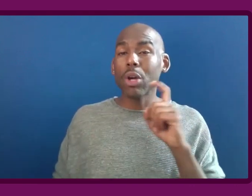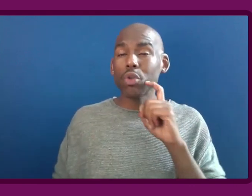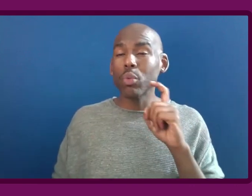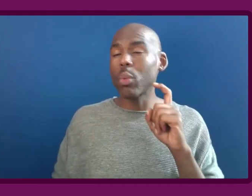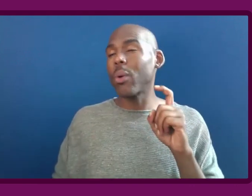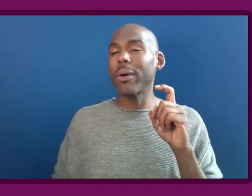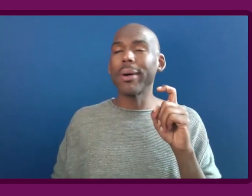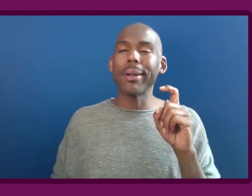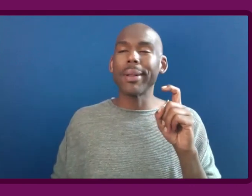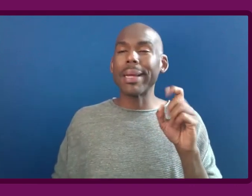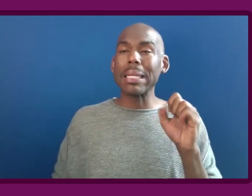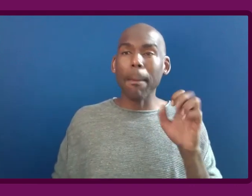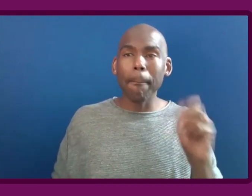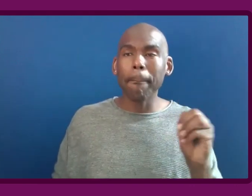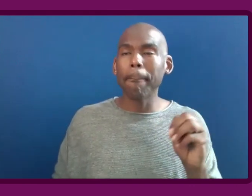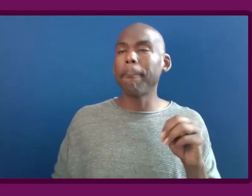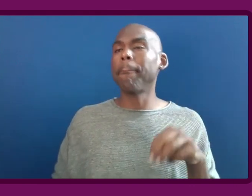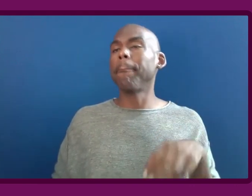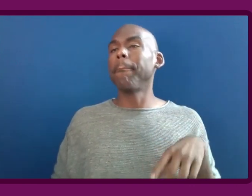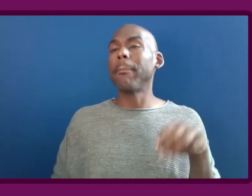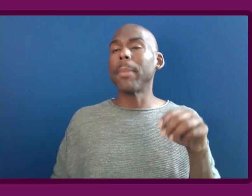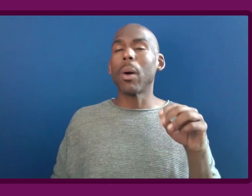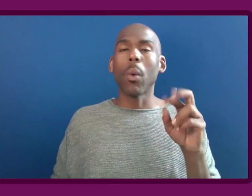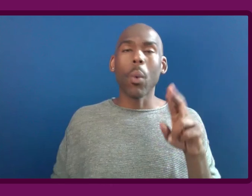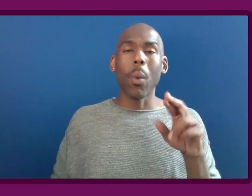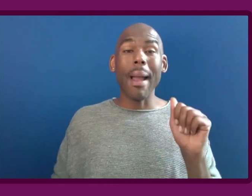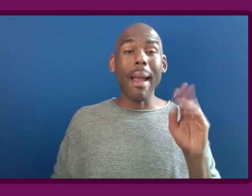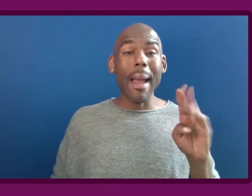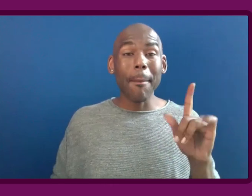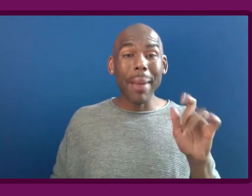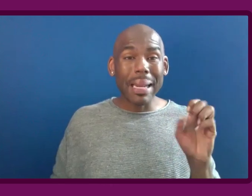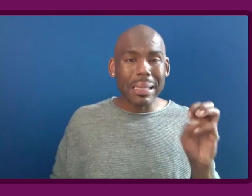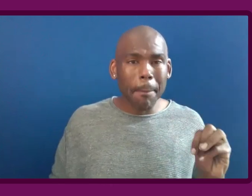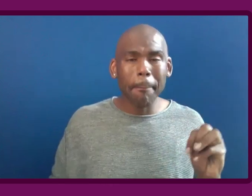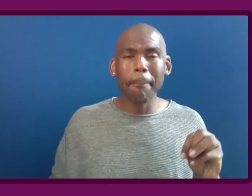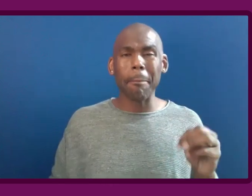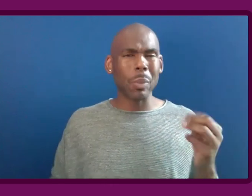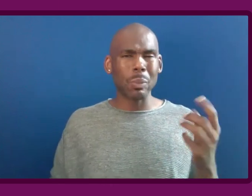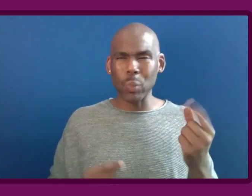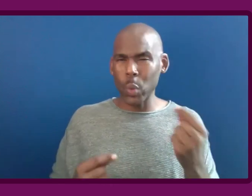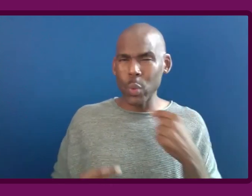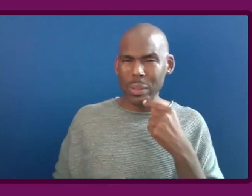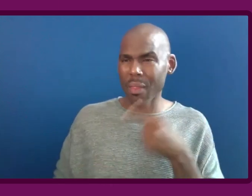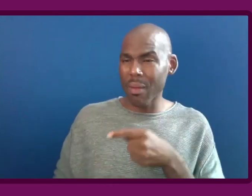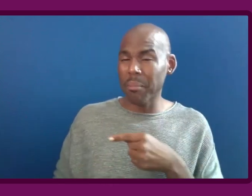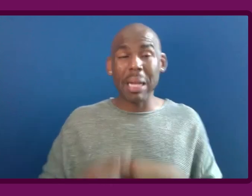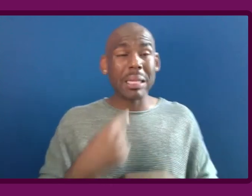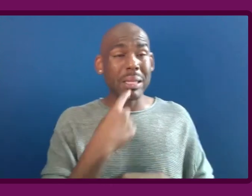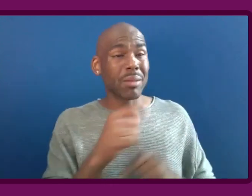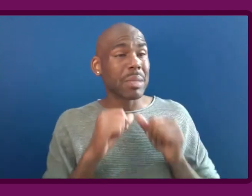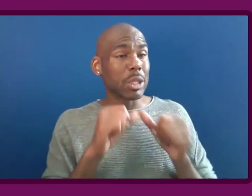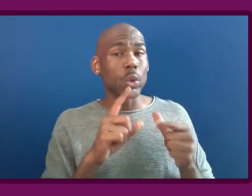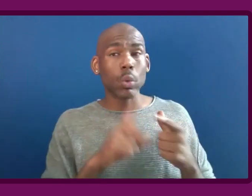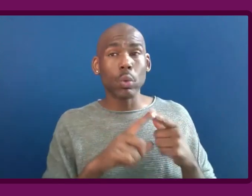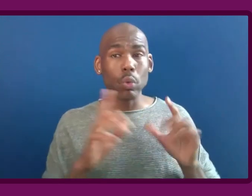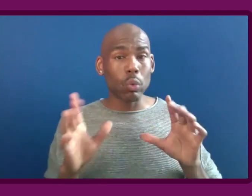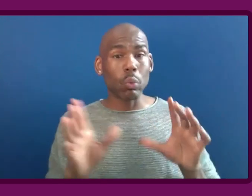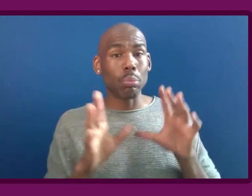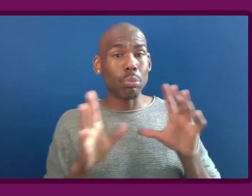collectiveness, it creates this political pressure on organizations, on governments.